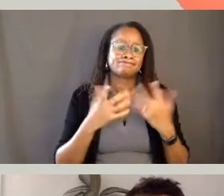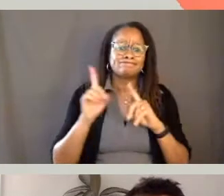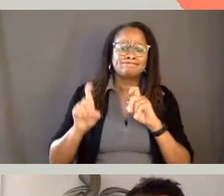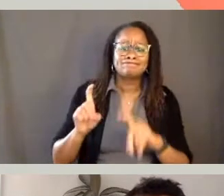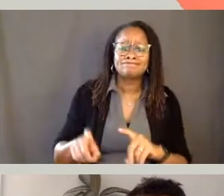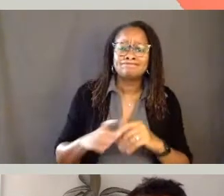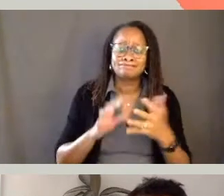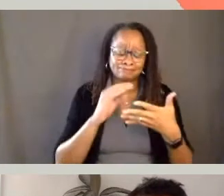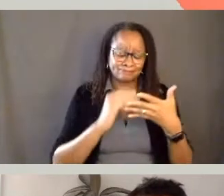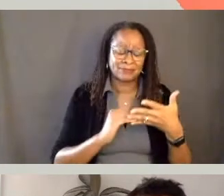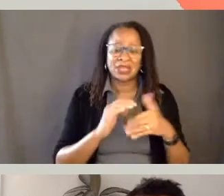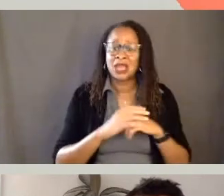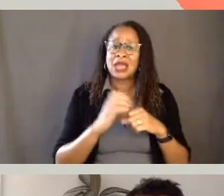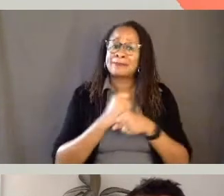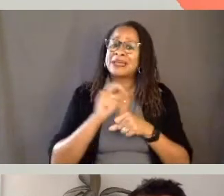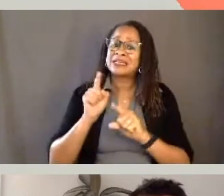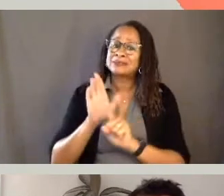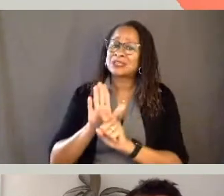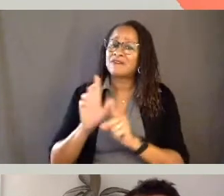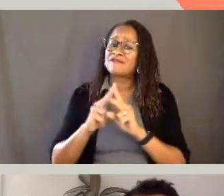And so he made himself very accessible and available